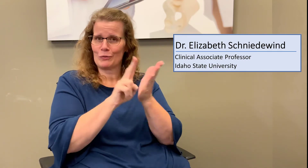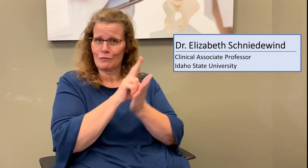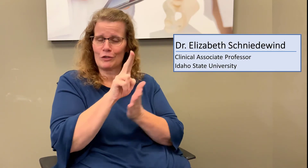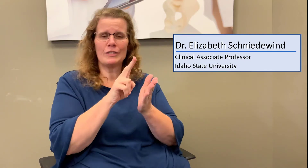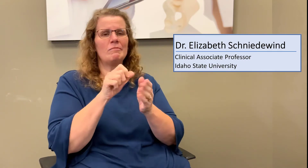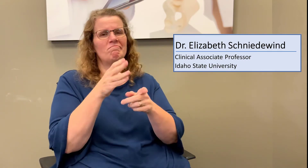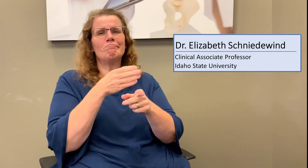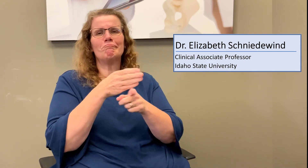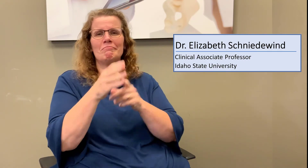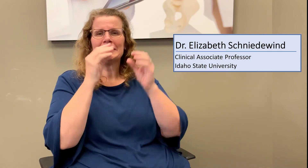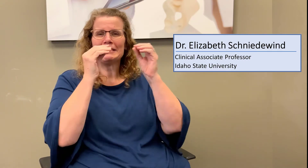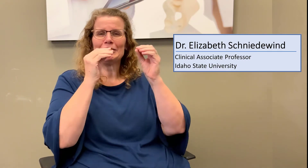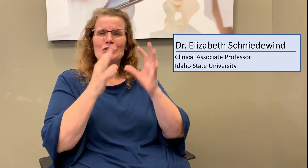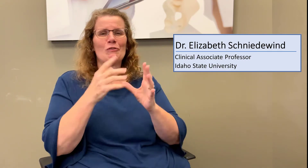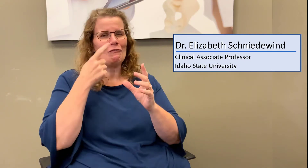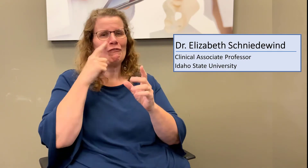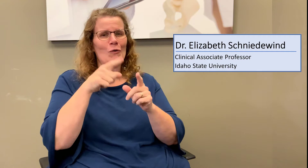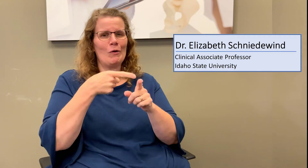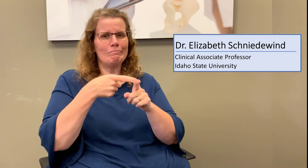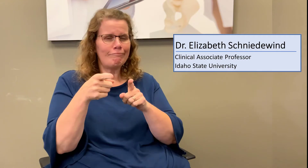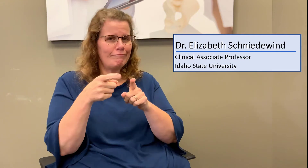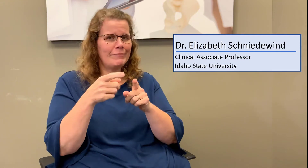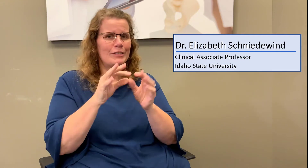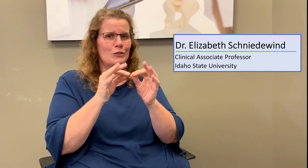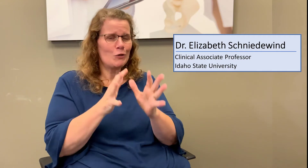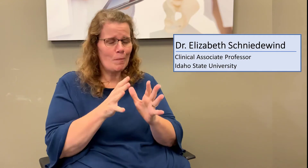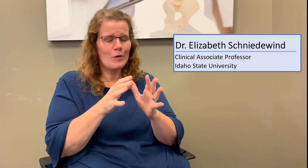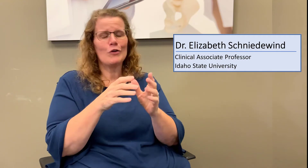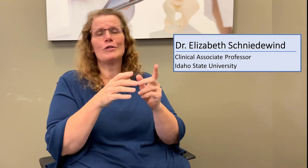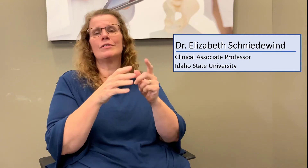Professor in the Sign Language Interpreting Program at Idaho State